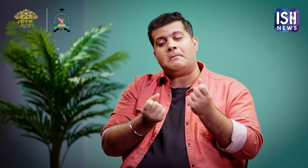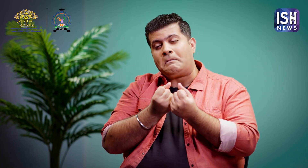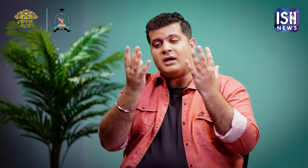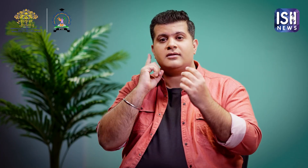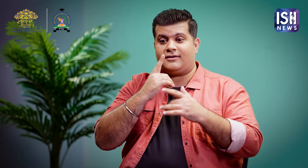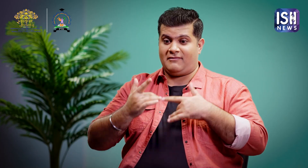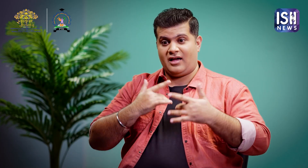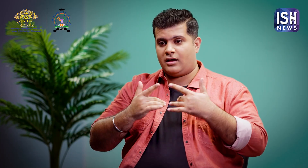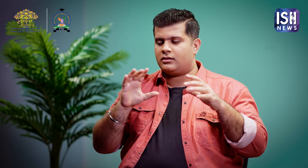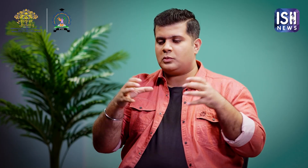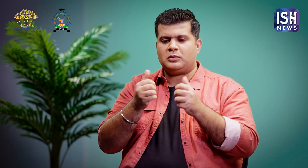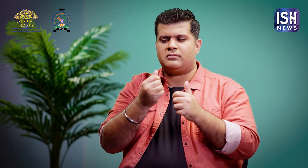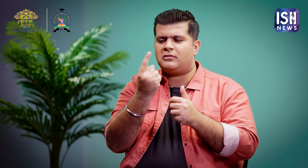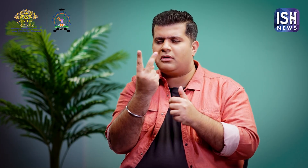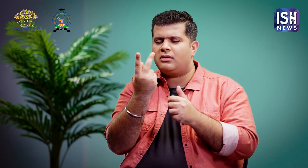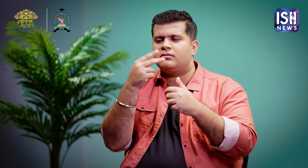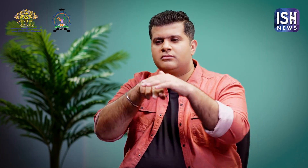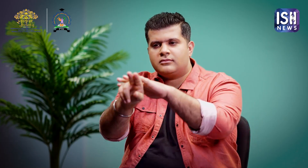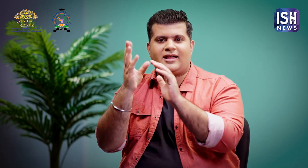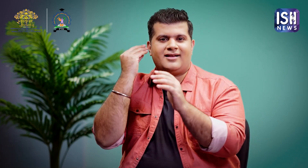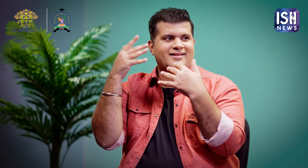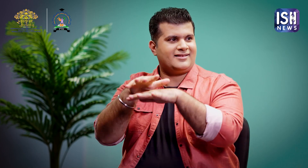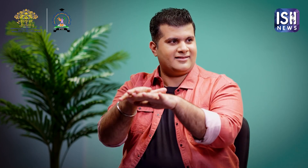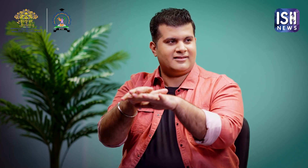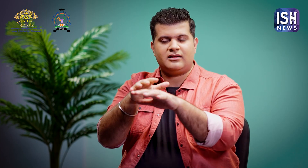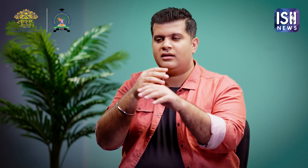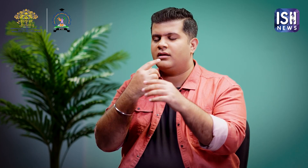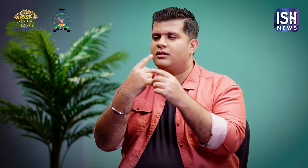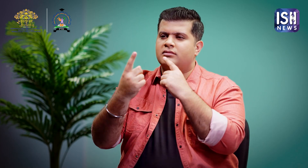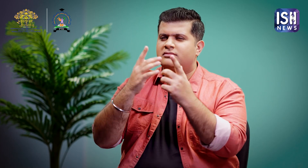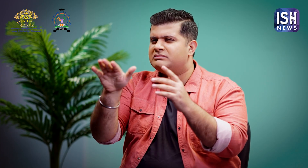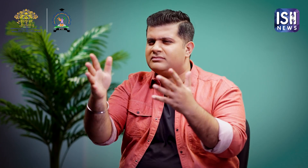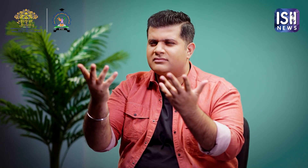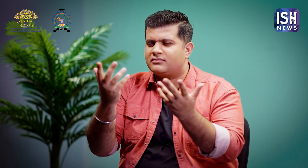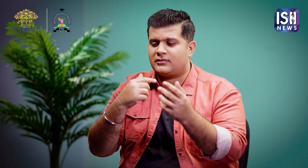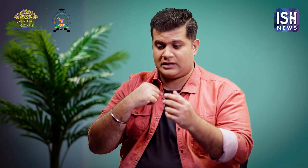a one or two Deaf students who have been mainstreamed into hearing environments are struggling to progress in their studies.